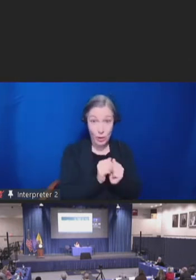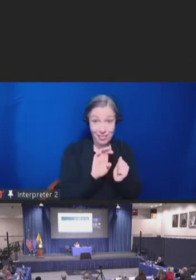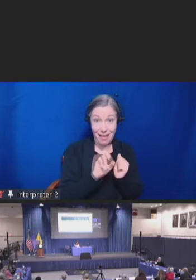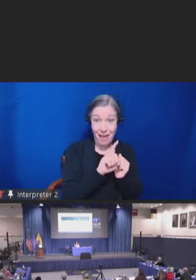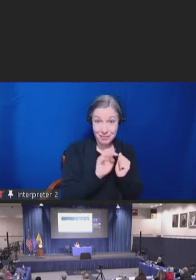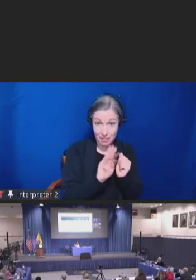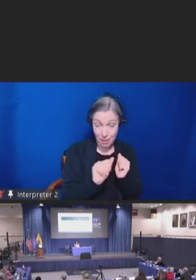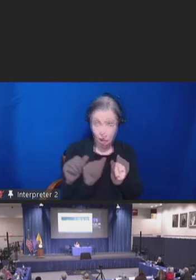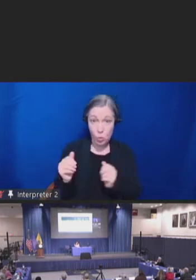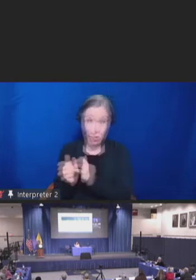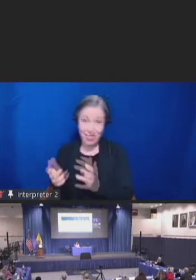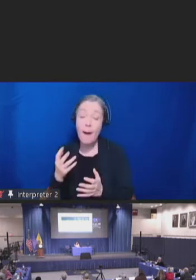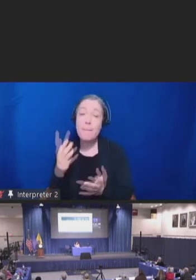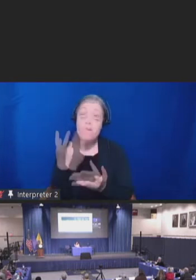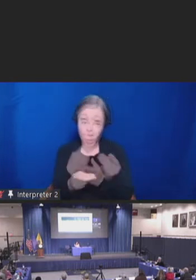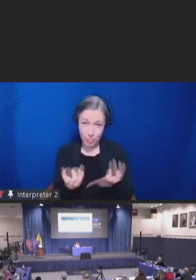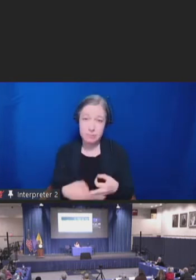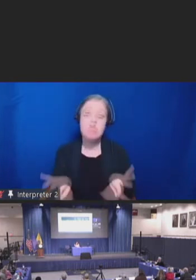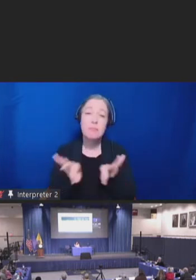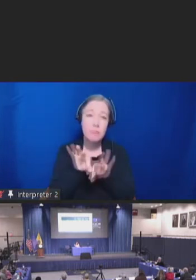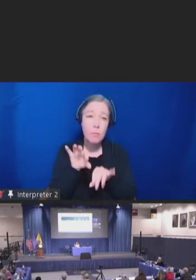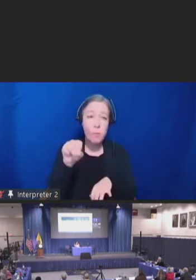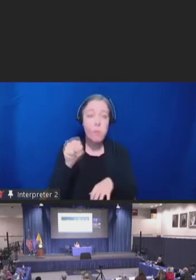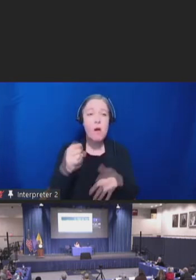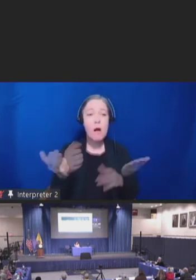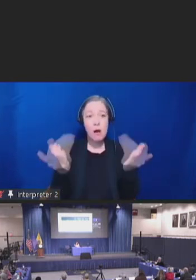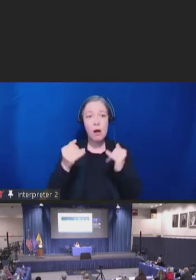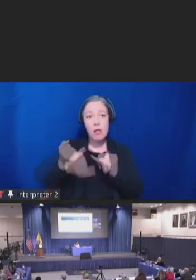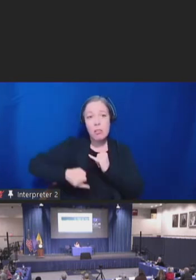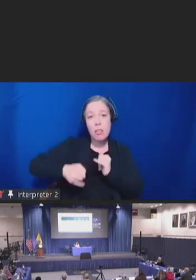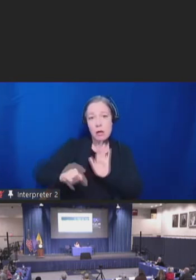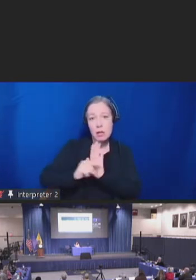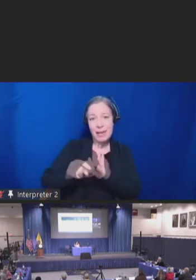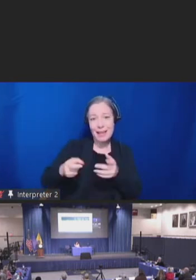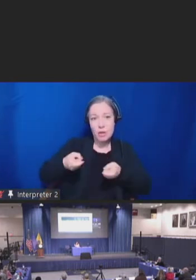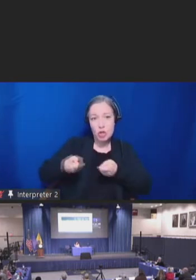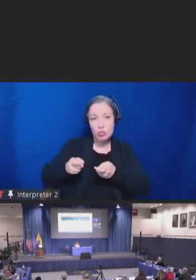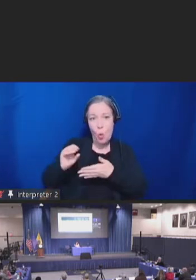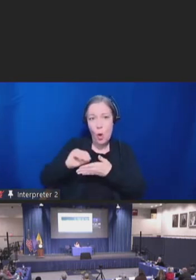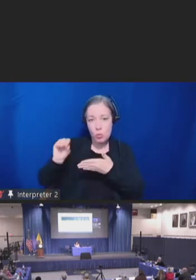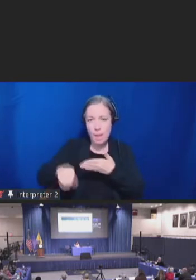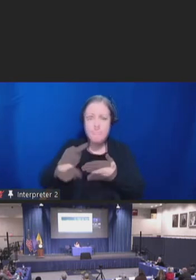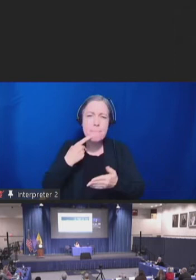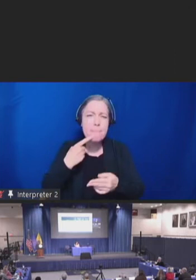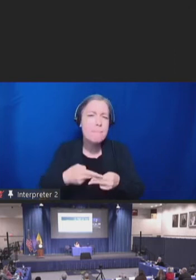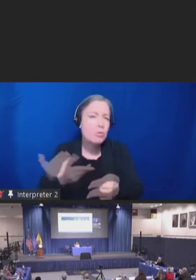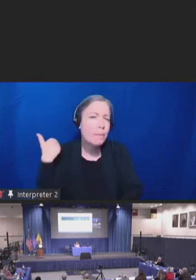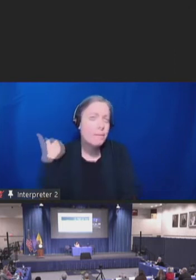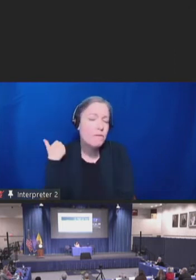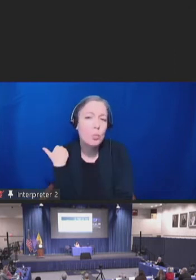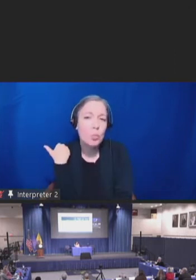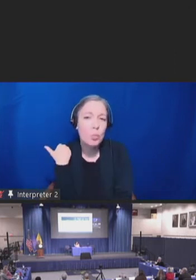And then the last row is a negative control outcome. I mentioned previously that this is something we wouldn't expect to be associated with the